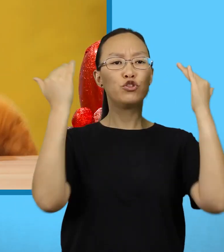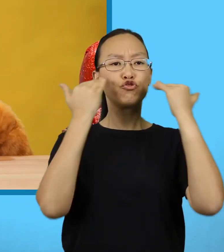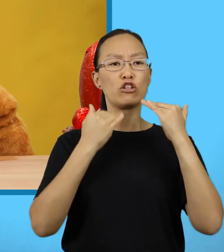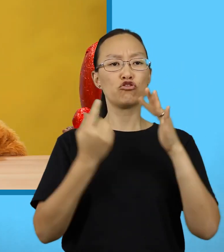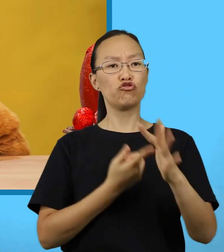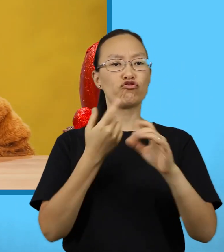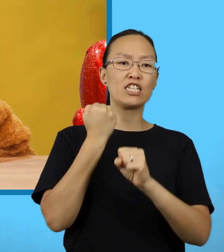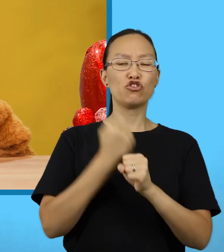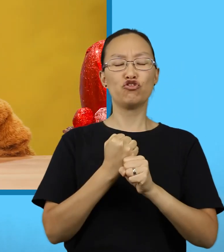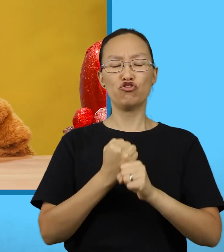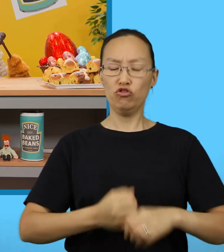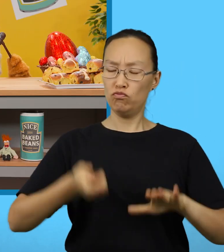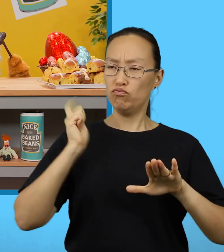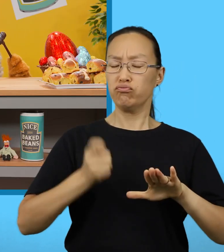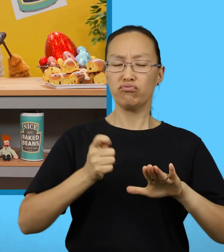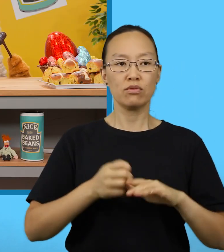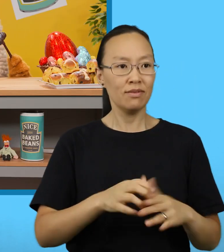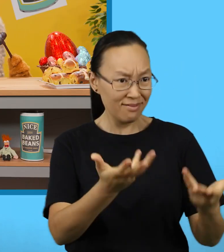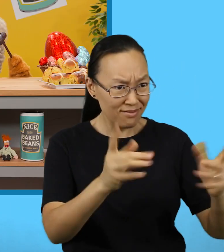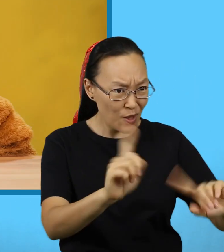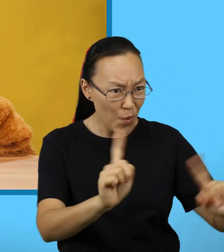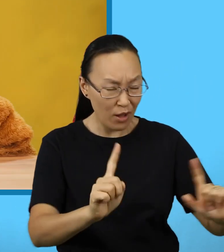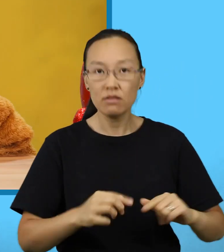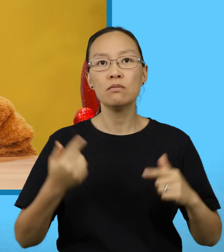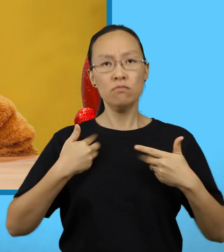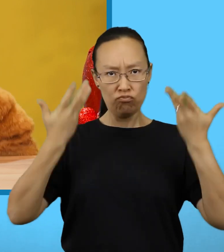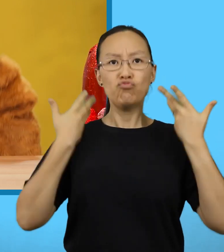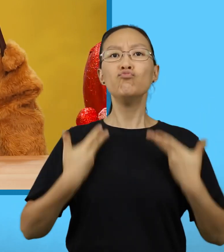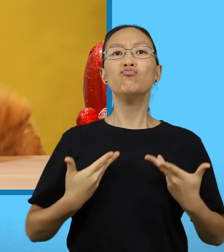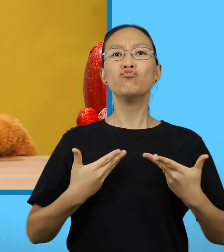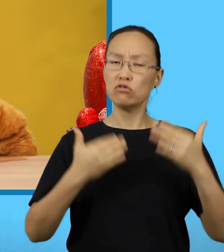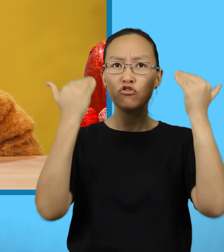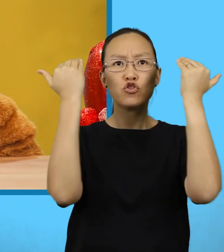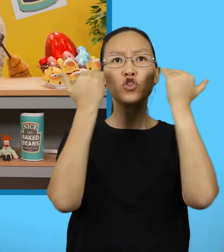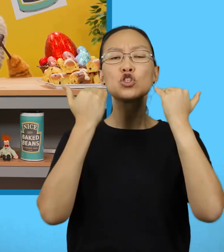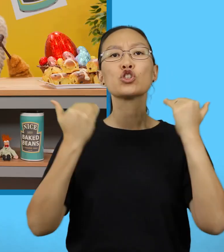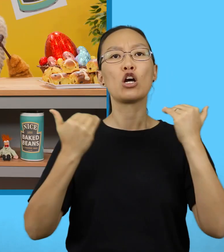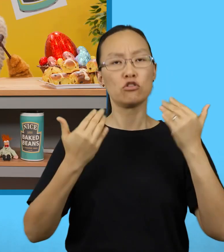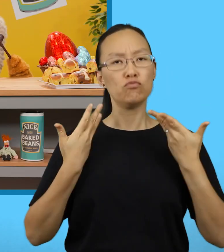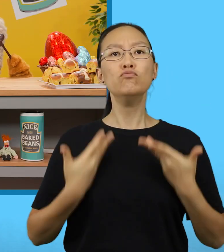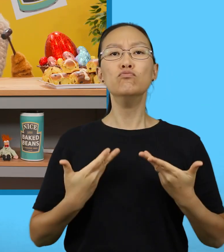(gavel banging) Reg, what are you doing? I am the judge. (gavel bangs) Okay?